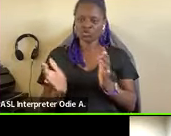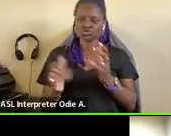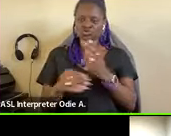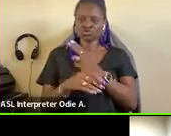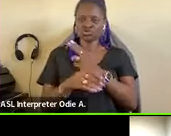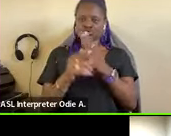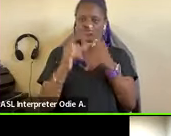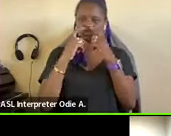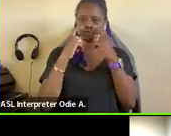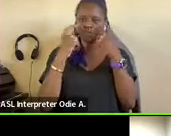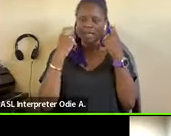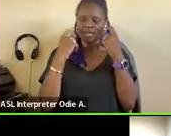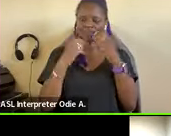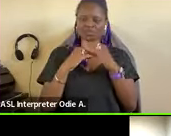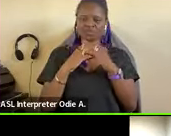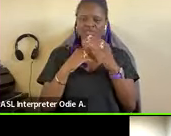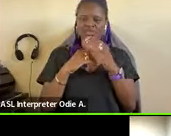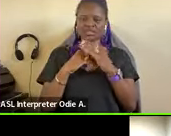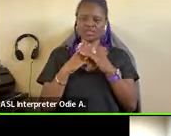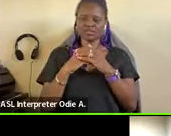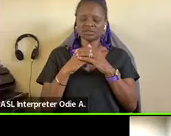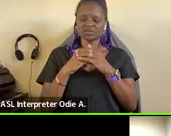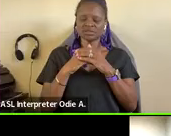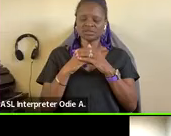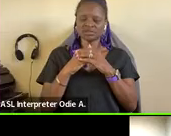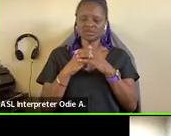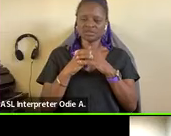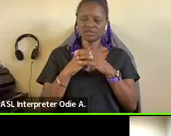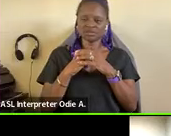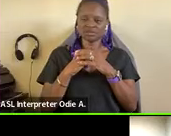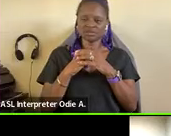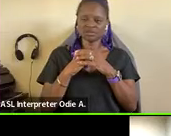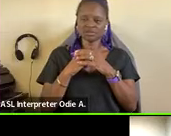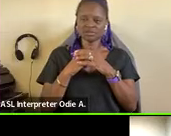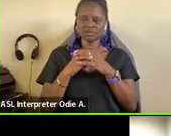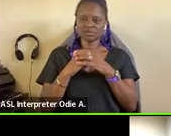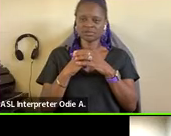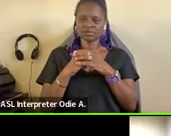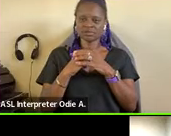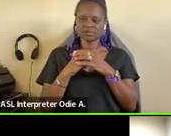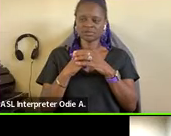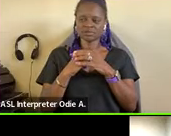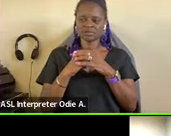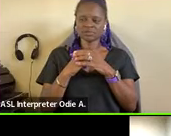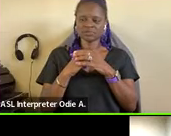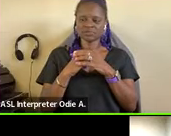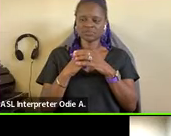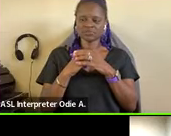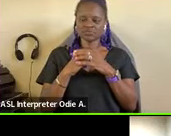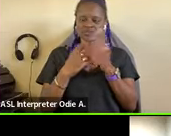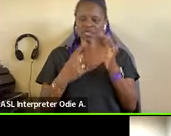public settings, especially with large groups of people gathered close together. It's especially important for protecting